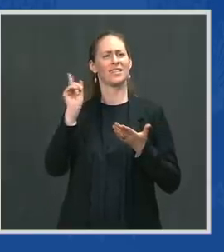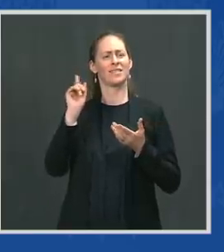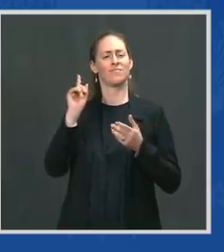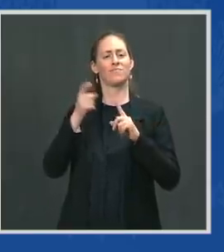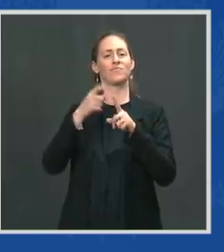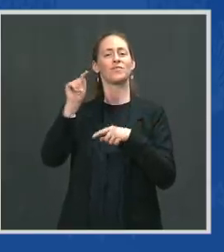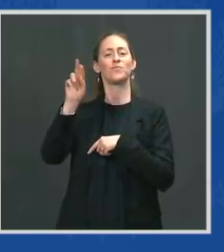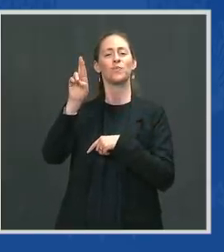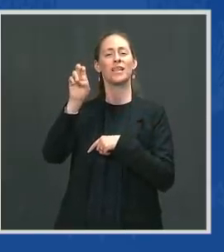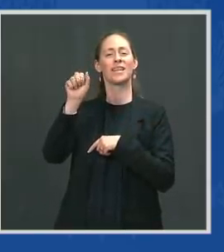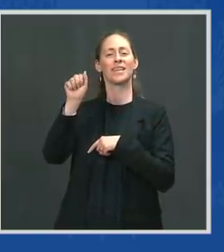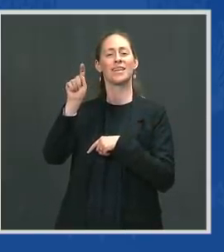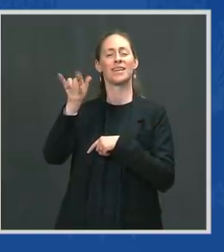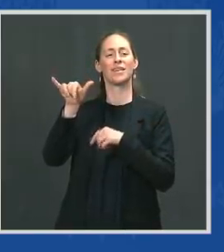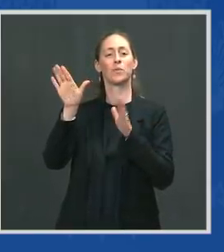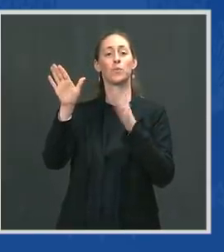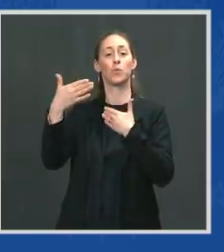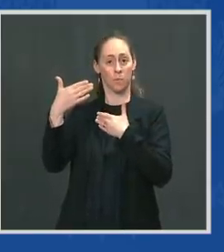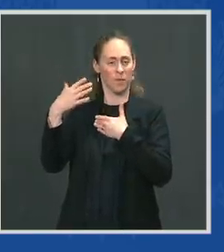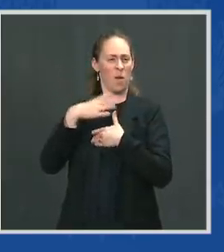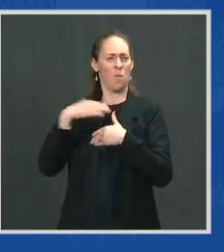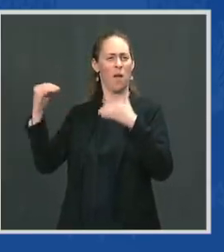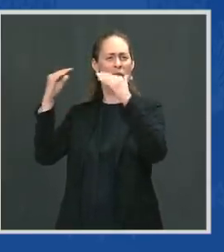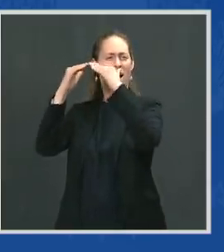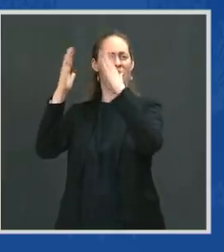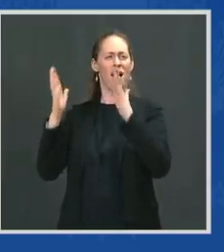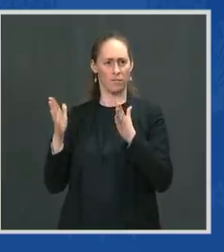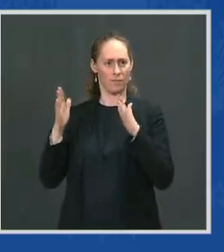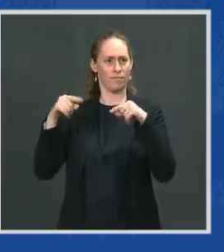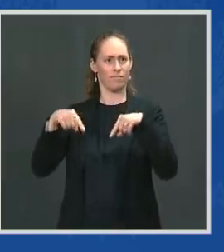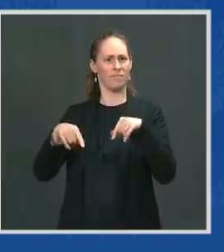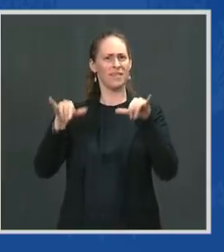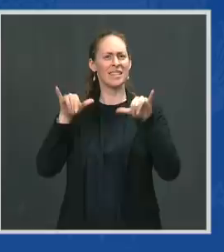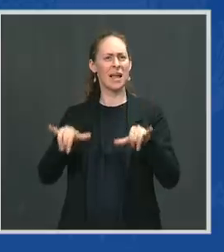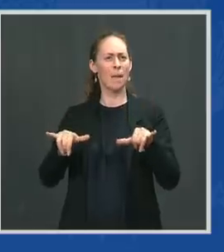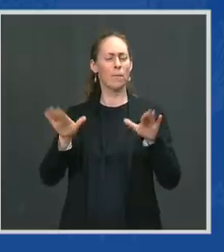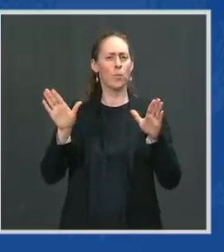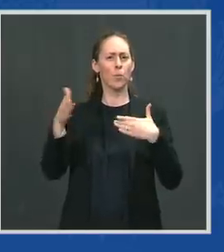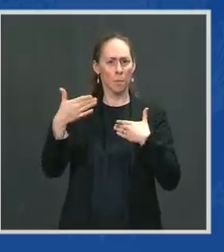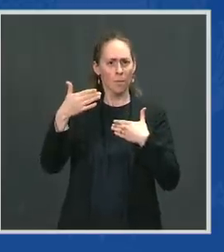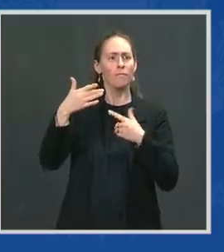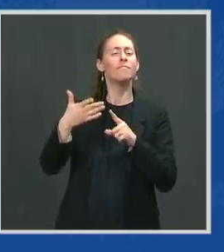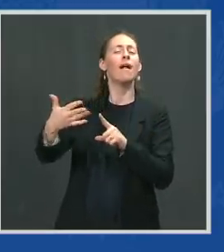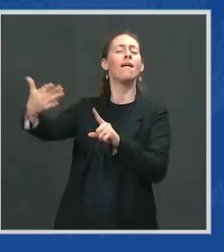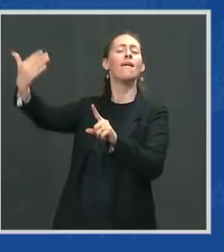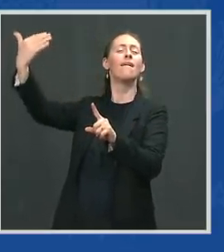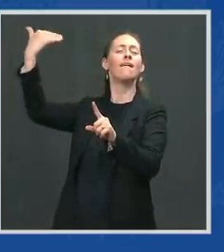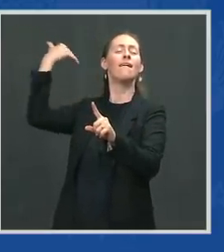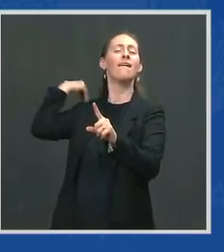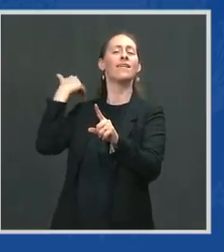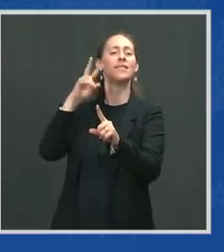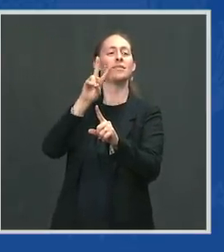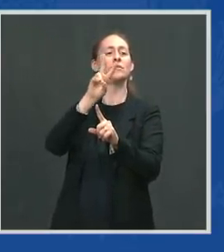The same spot where, on October of 2001, President George W. Bush informed our nation